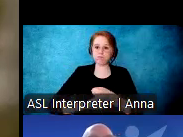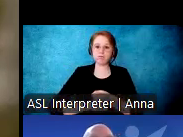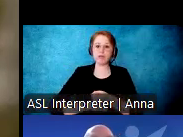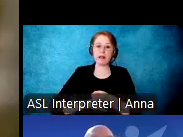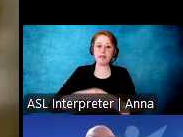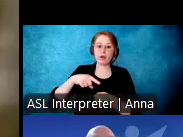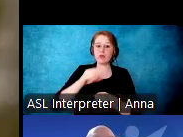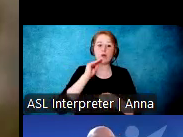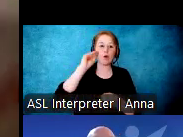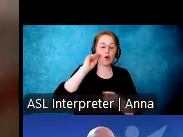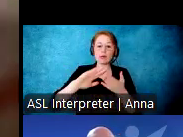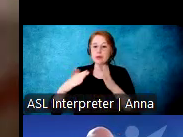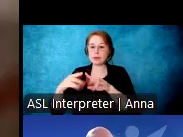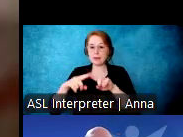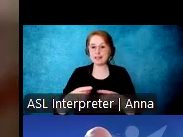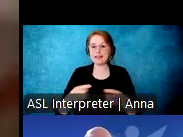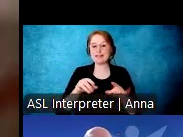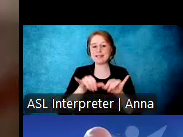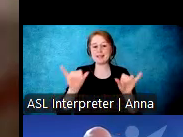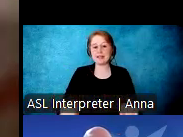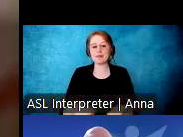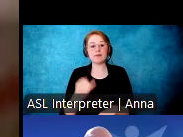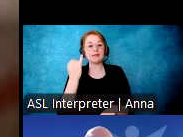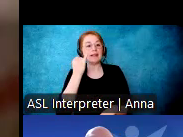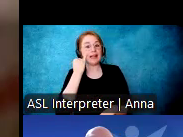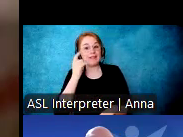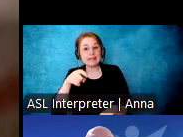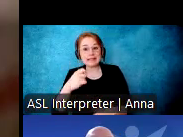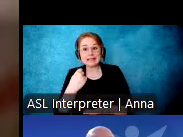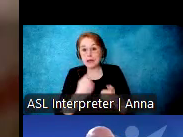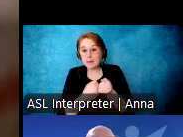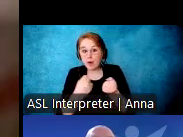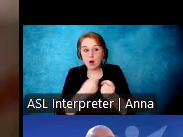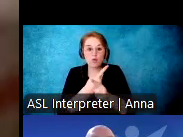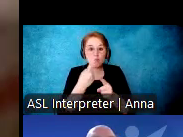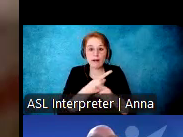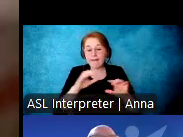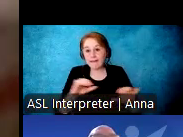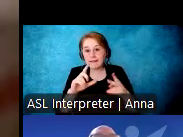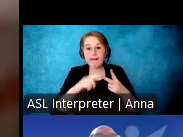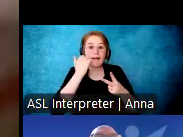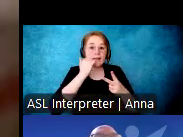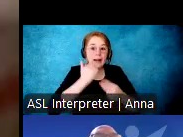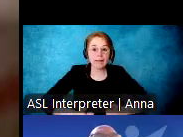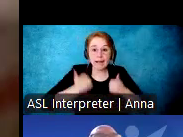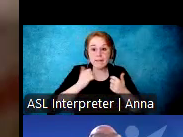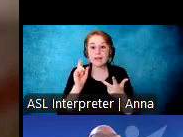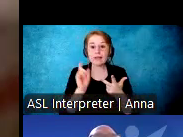home- and community-based system. So if you need support with regular activities of daily living, if you need support with cooking,